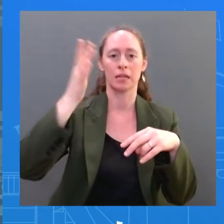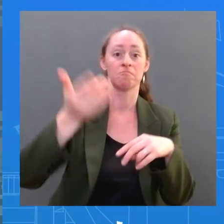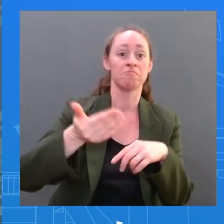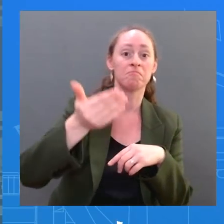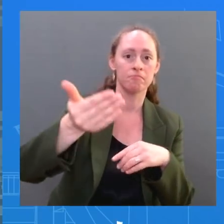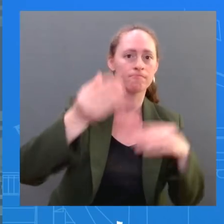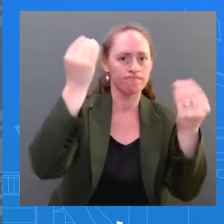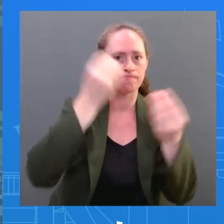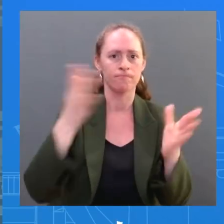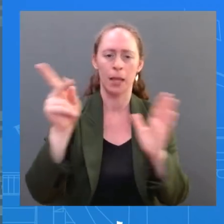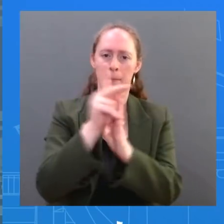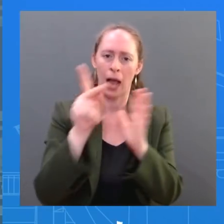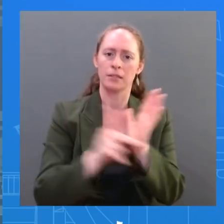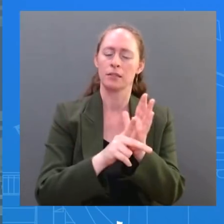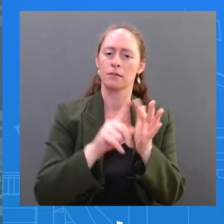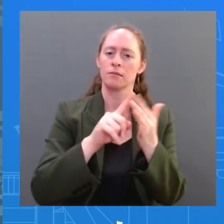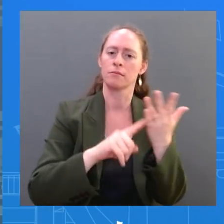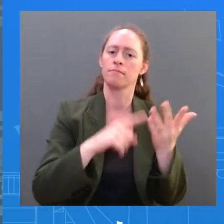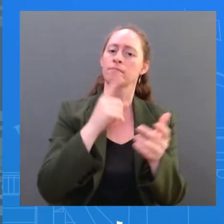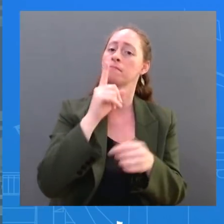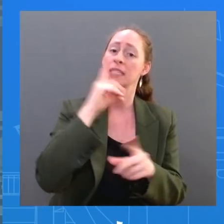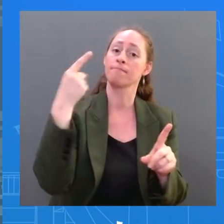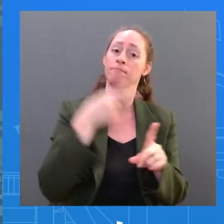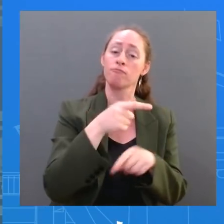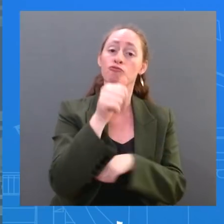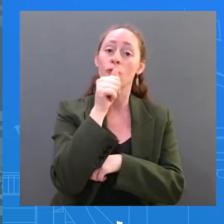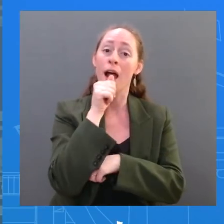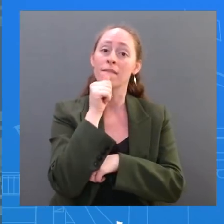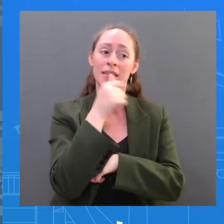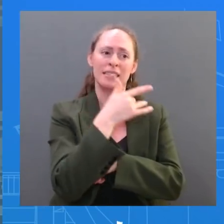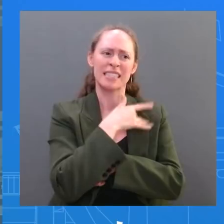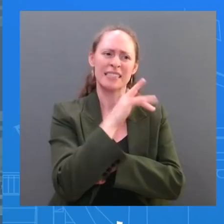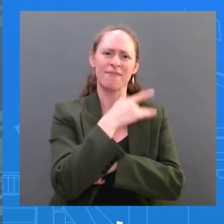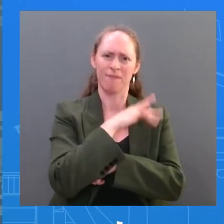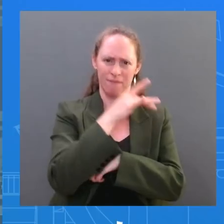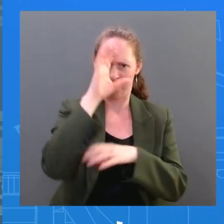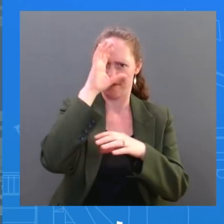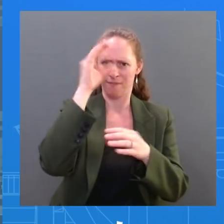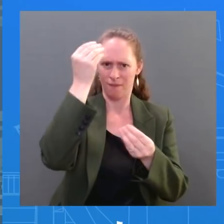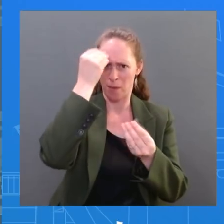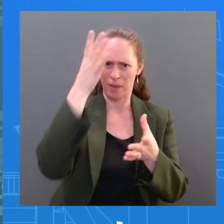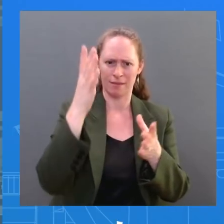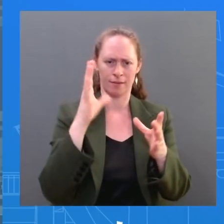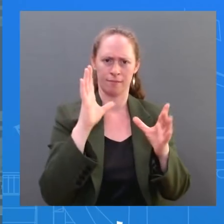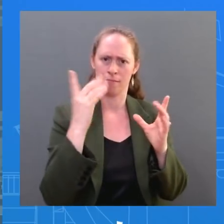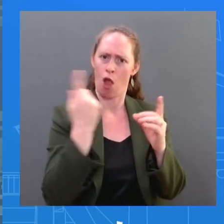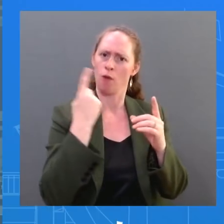sensitive health information is protected on the Internet, that people have access to accurate information.